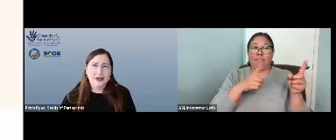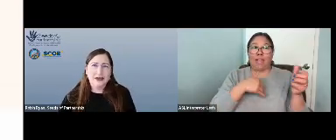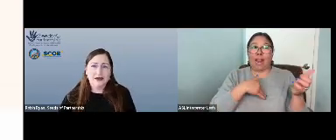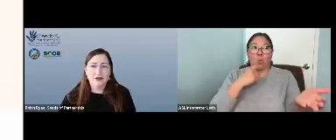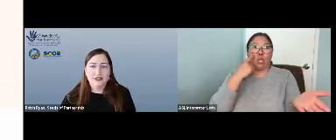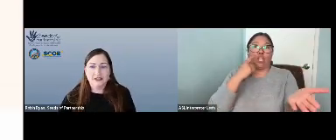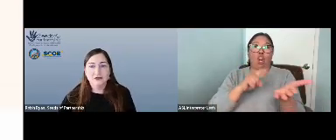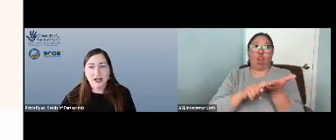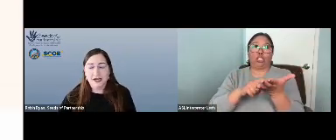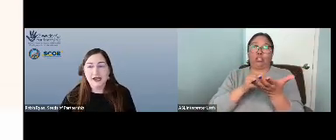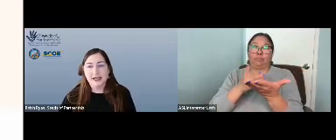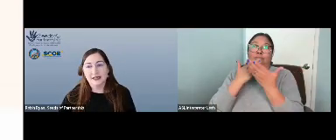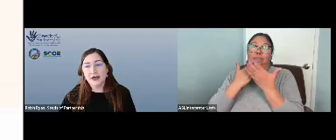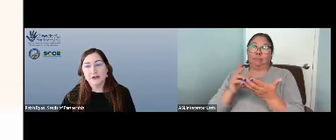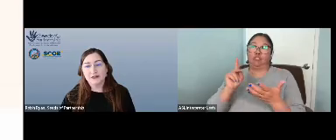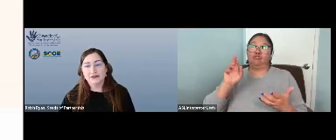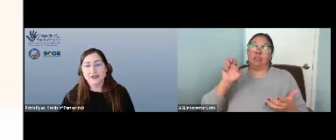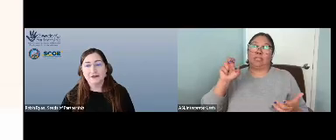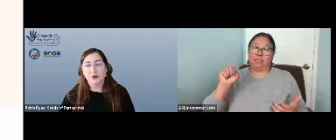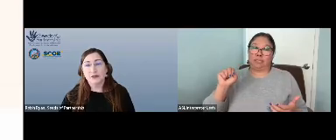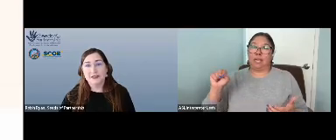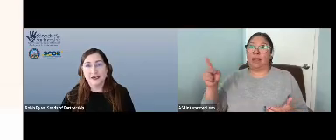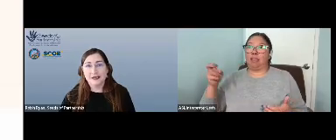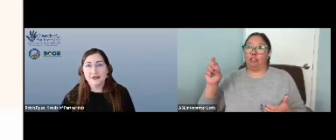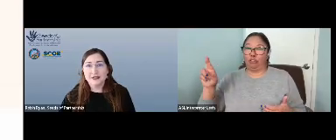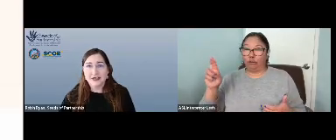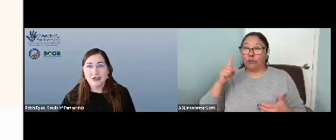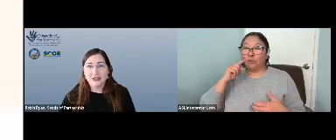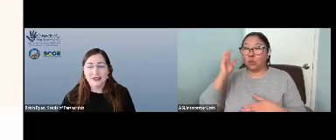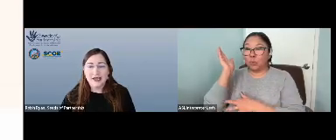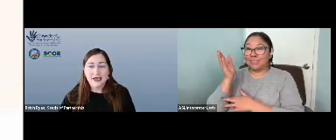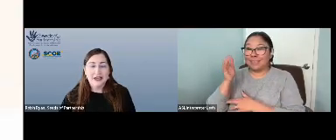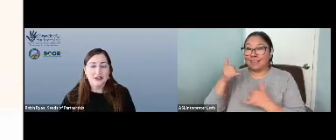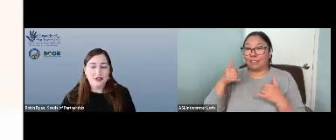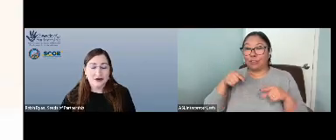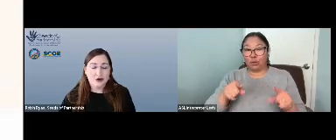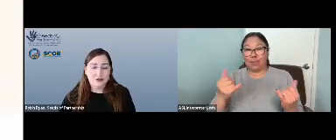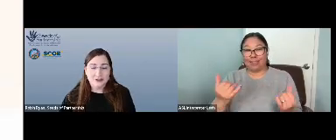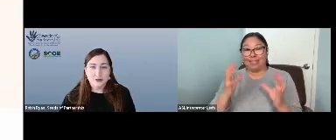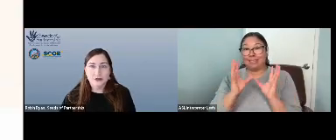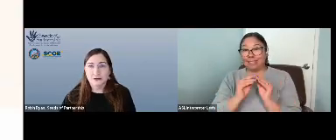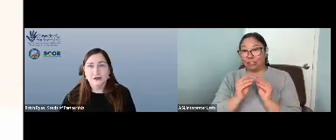and thank Kristin Wright and Heather DiFede for presenting in this session and sharing all this